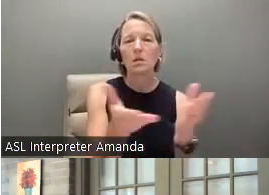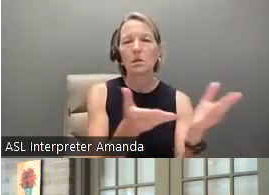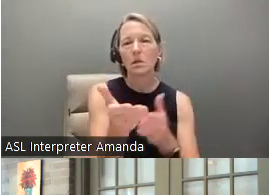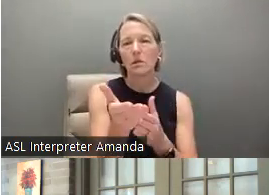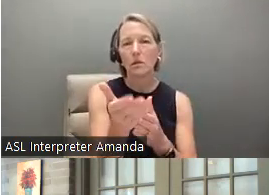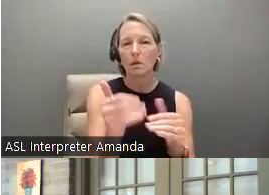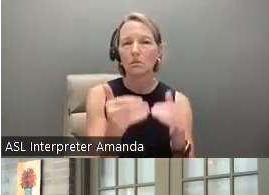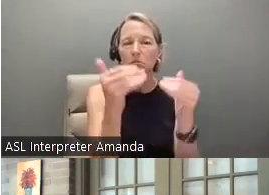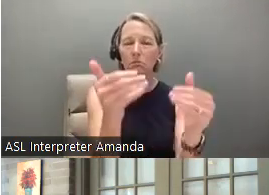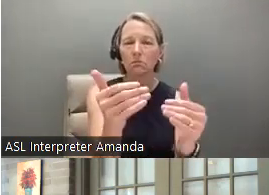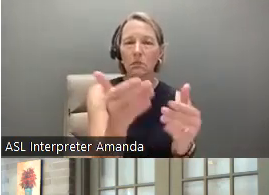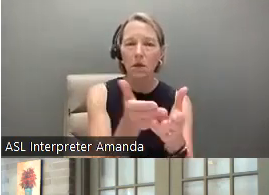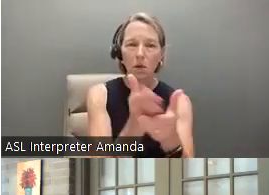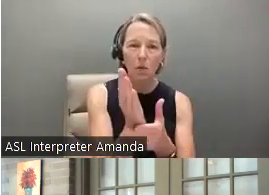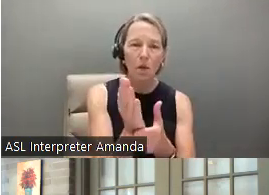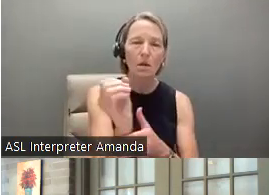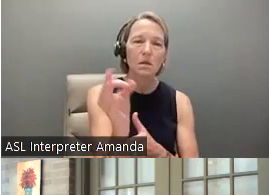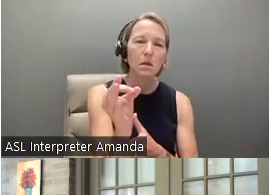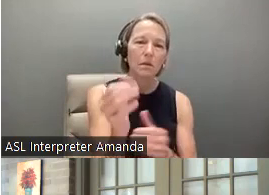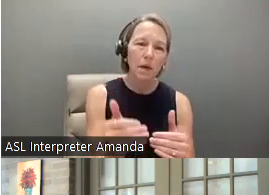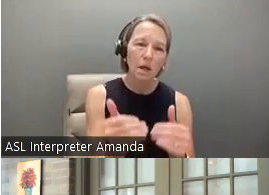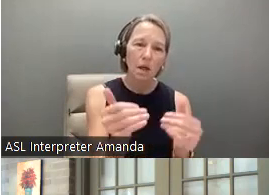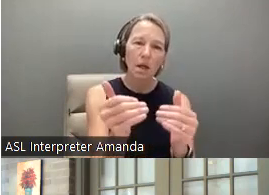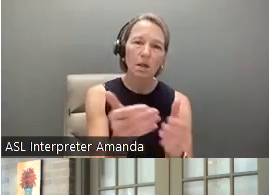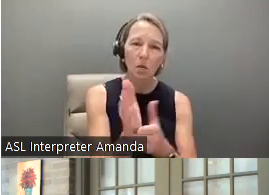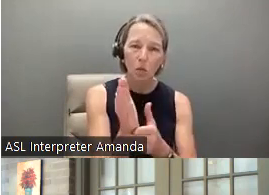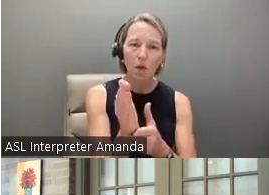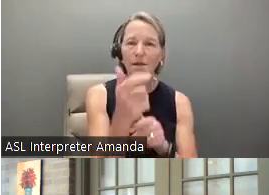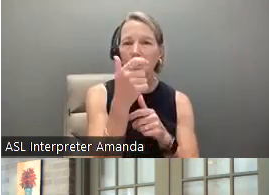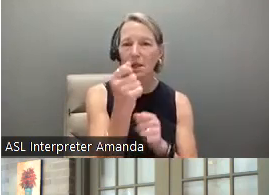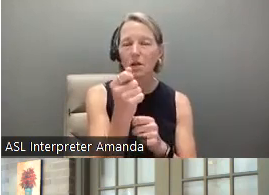advance the rights of advance those rights in the interests of individuals with disabilities